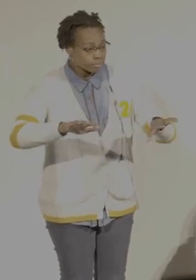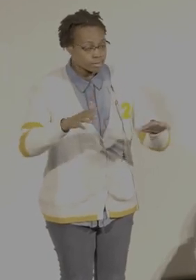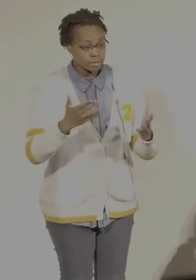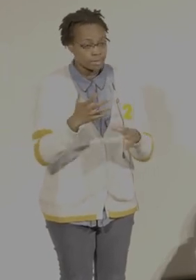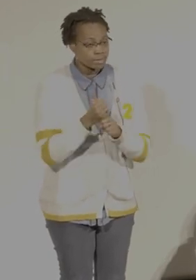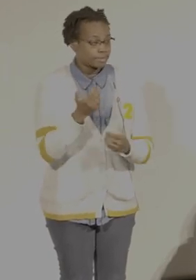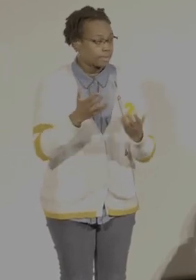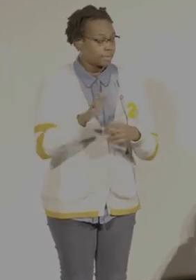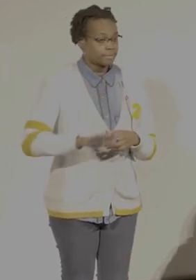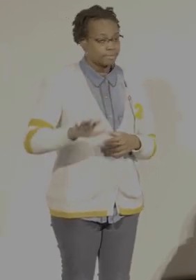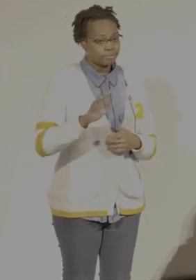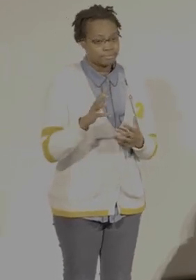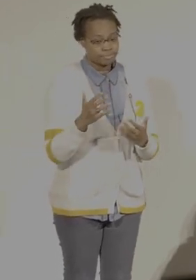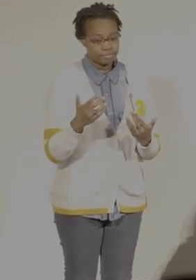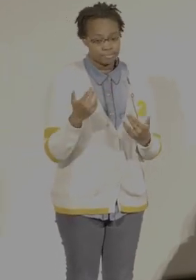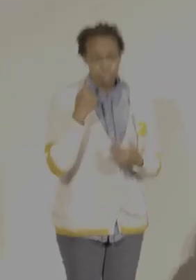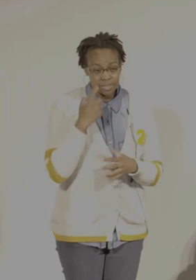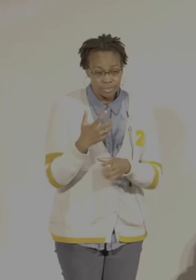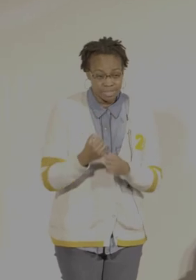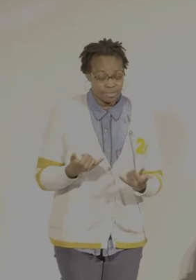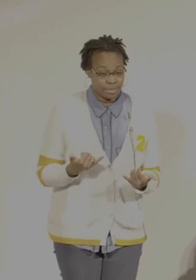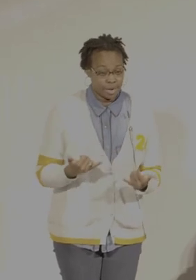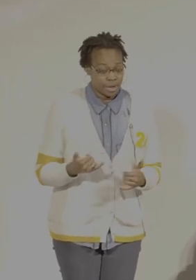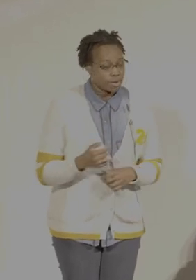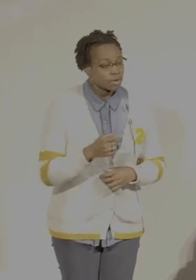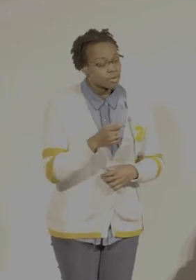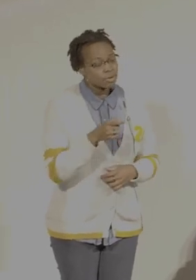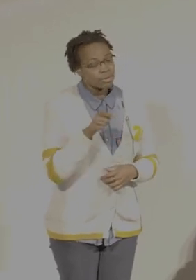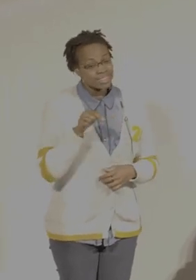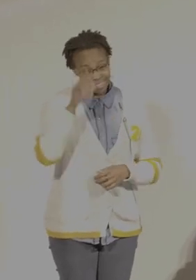and probably has received now, does this guy pose a threat